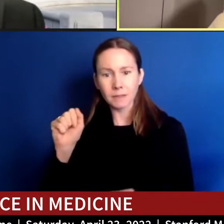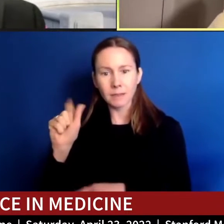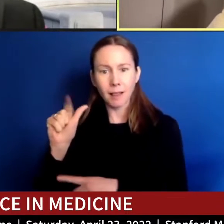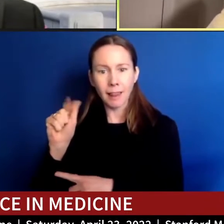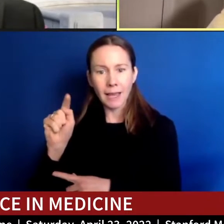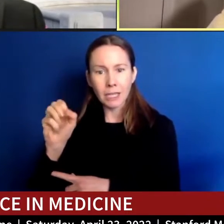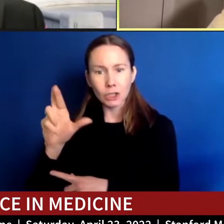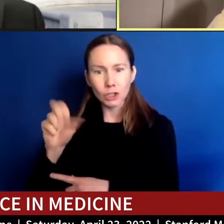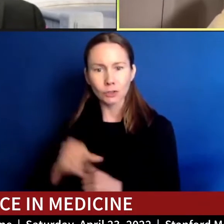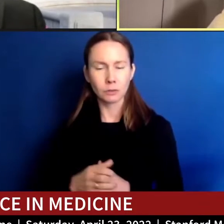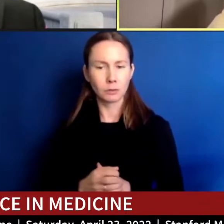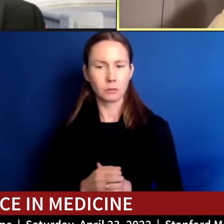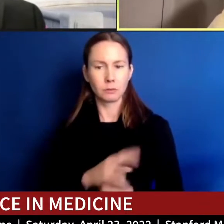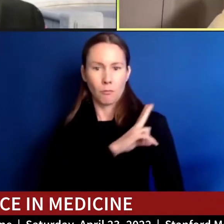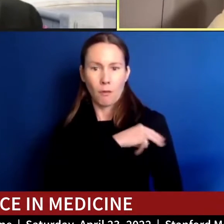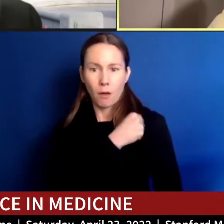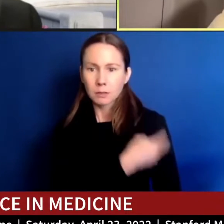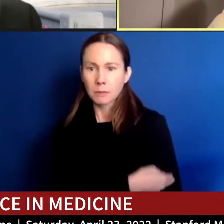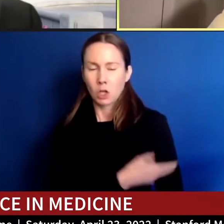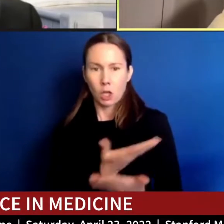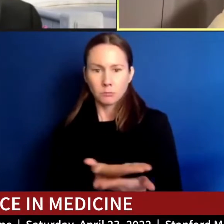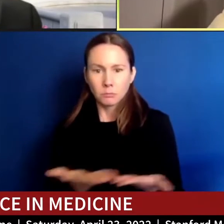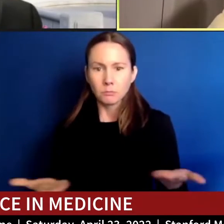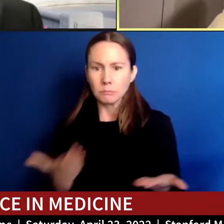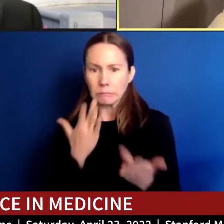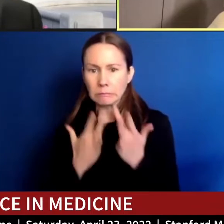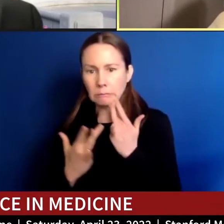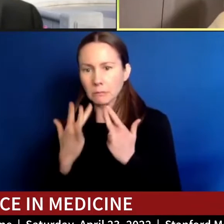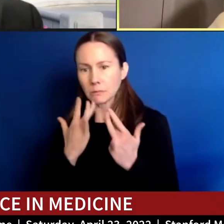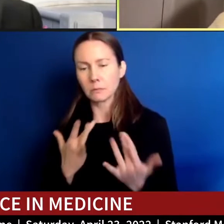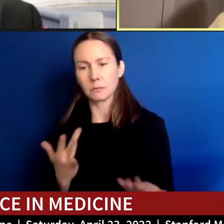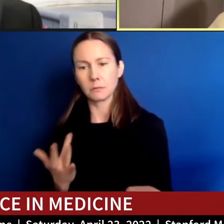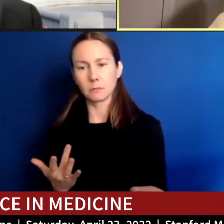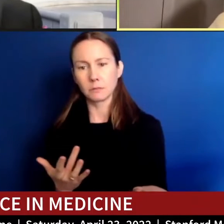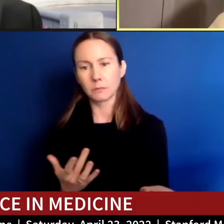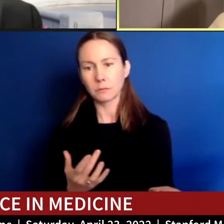hospital devices. And you know, Sam wrote something in this,